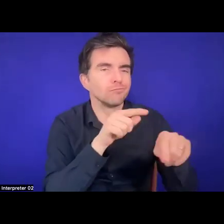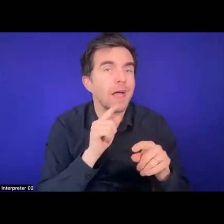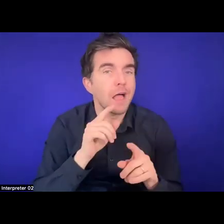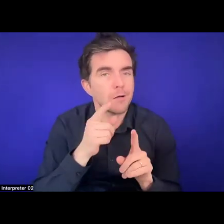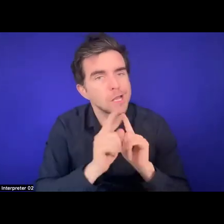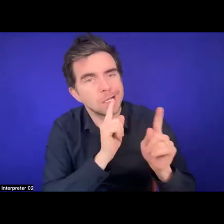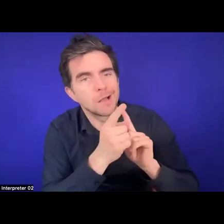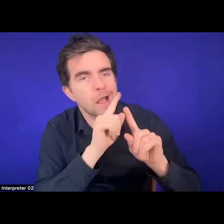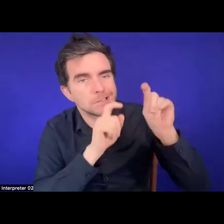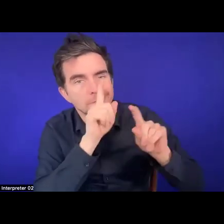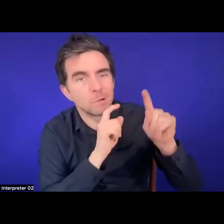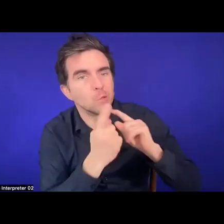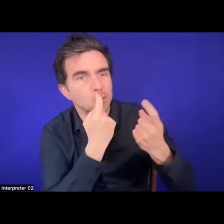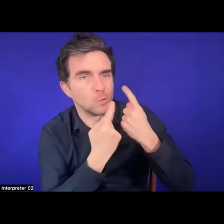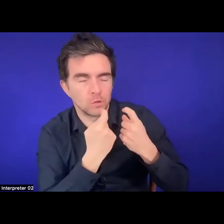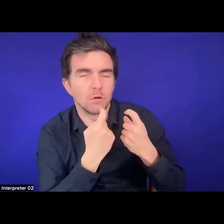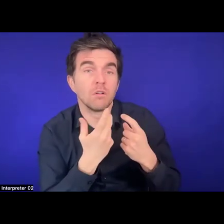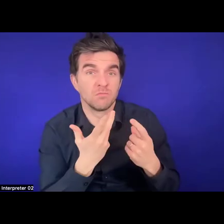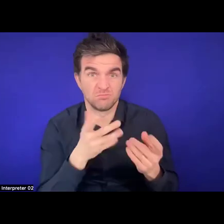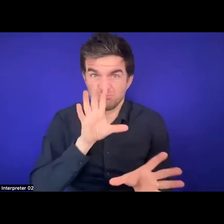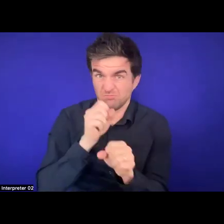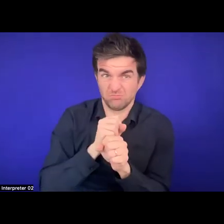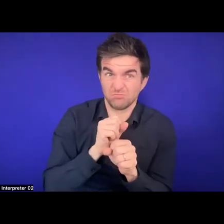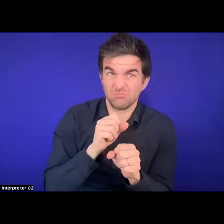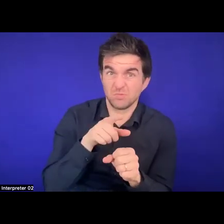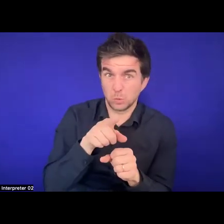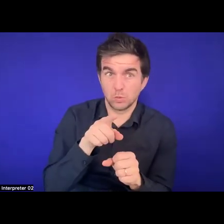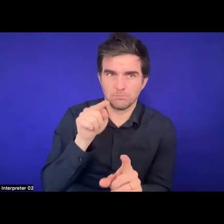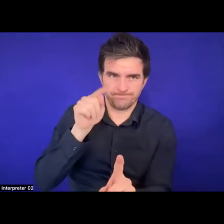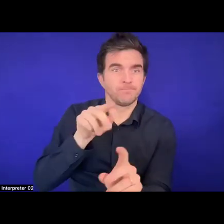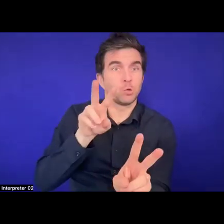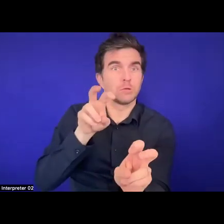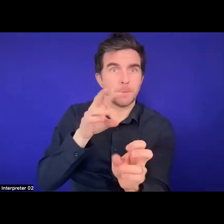PREPARED aim that you are passionate about. Find a good supervisor match. Follow